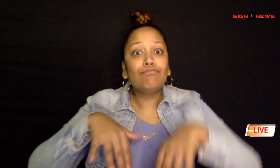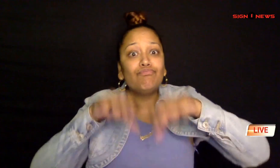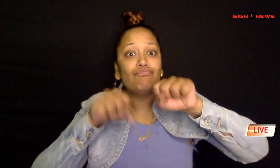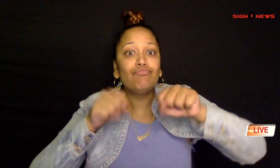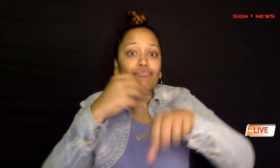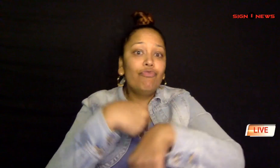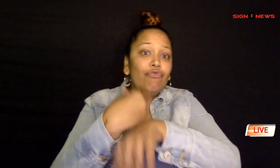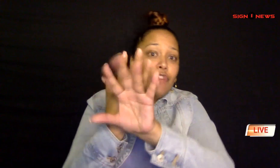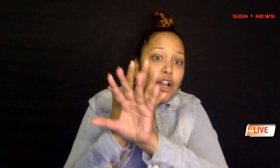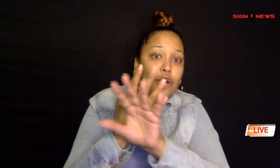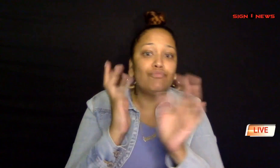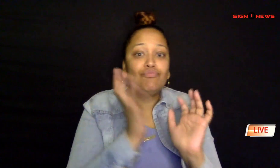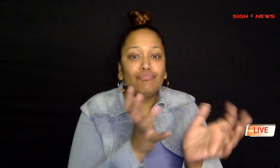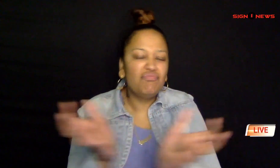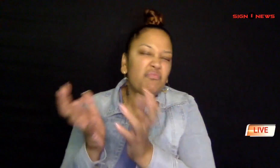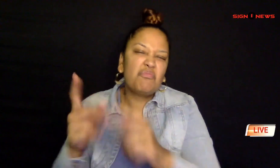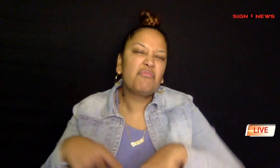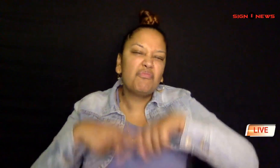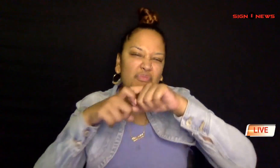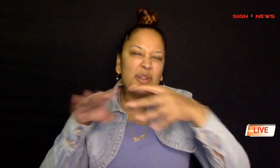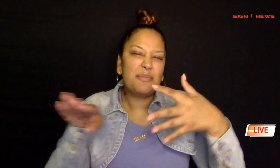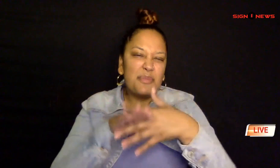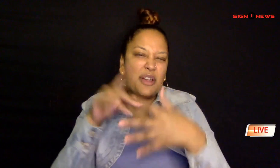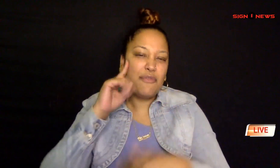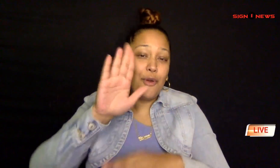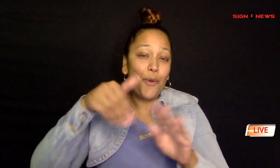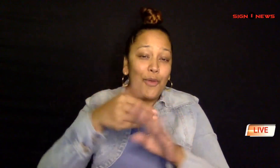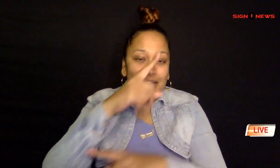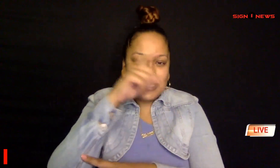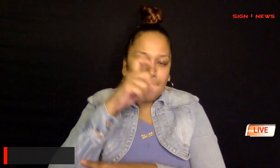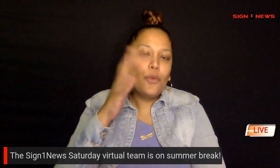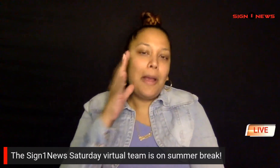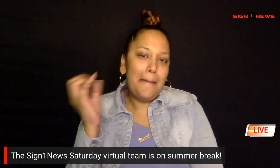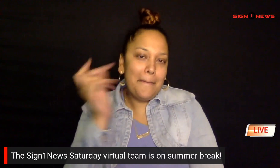Saturday virtual show team is taking a break for the summer will see you again in the fall